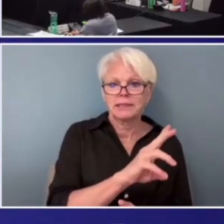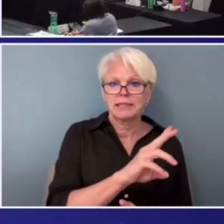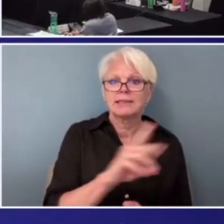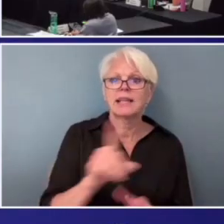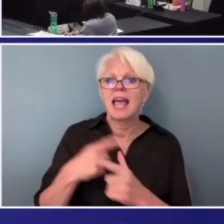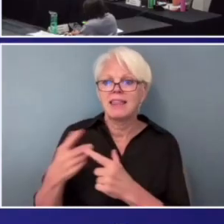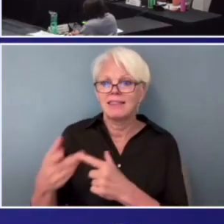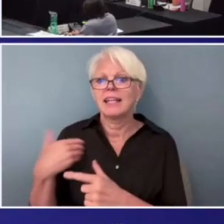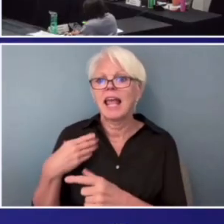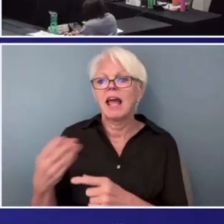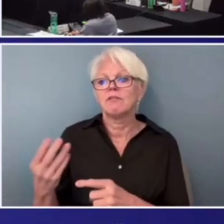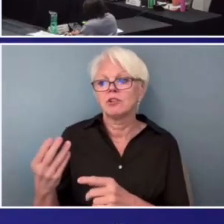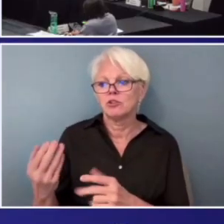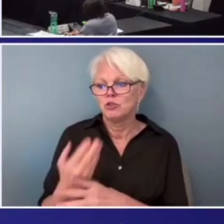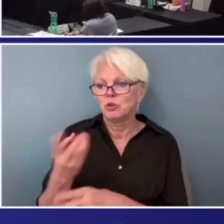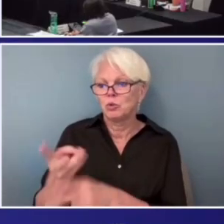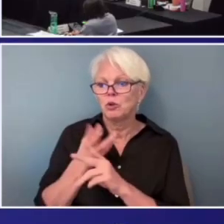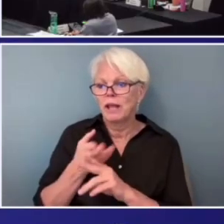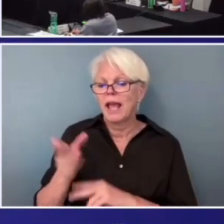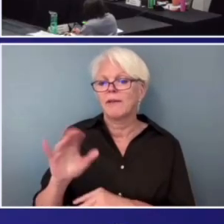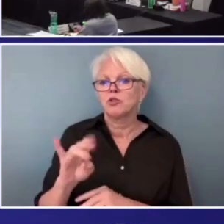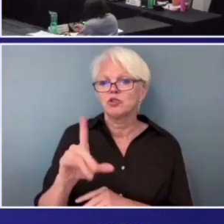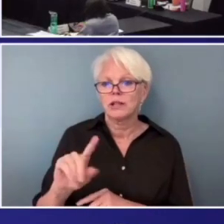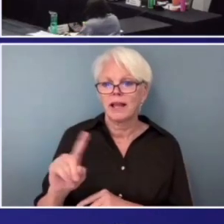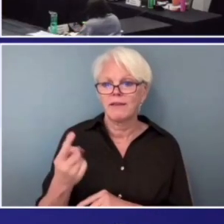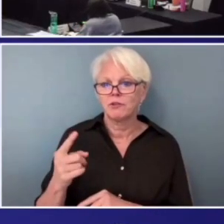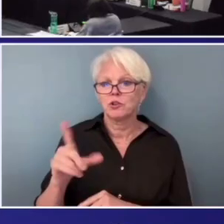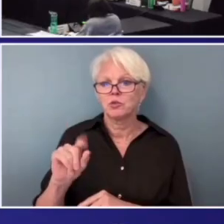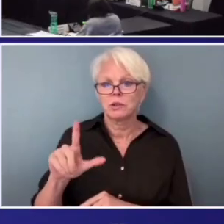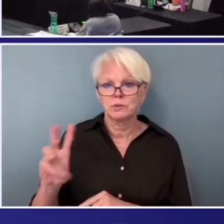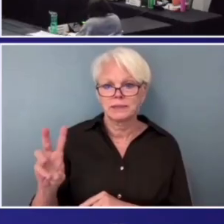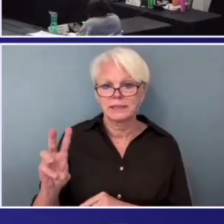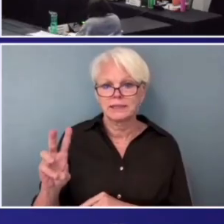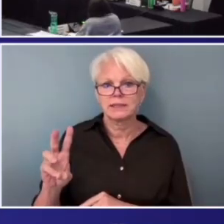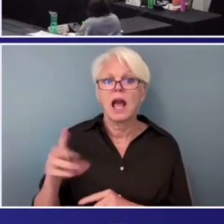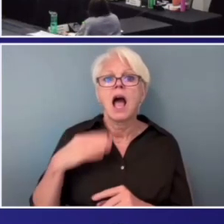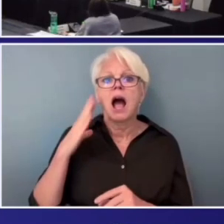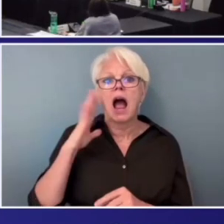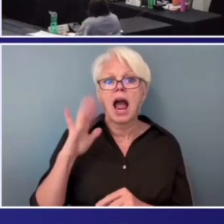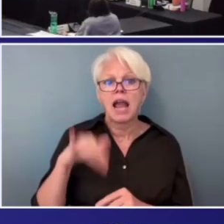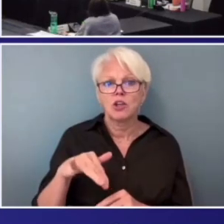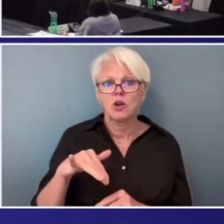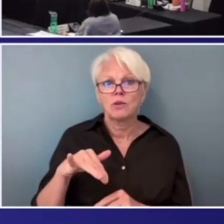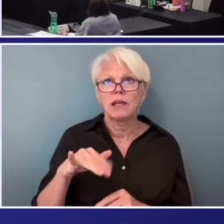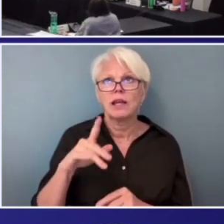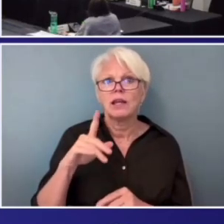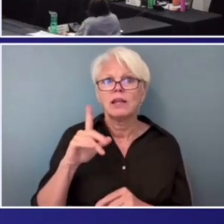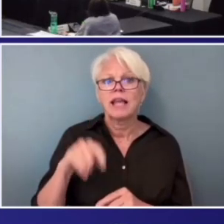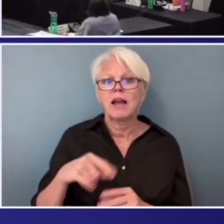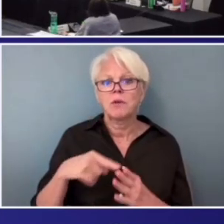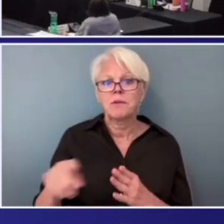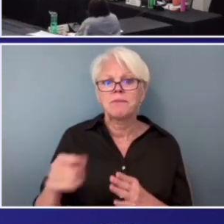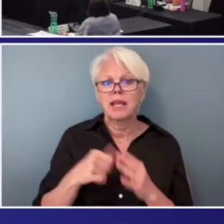after July 1, 2026, I know that they must be repaid either under the Tiered or RAP.